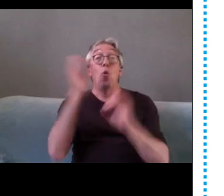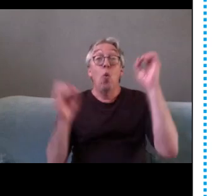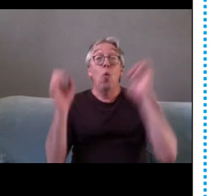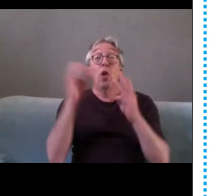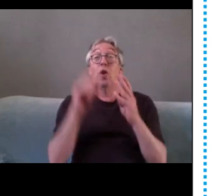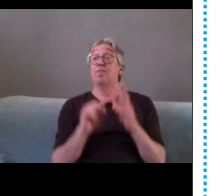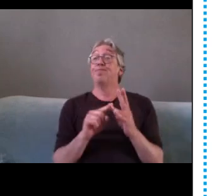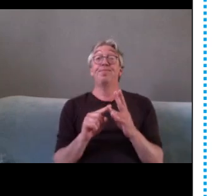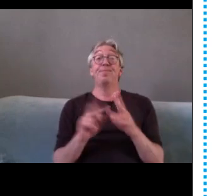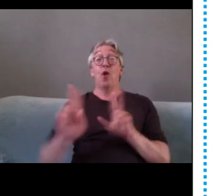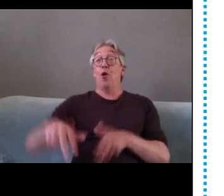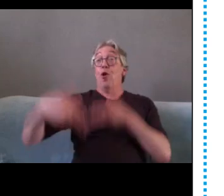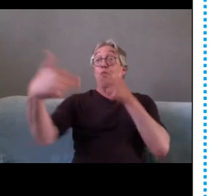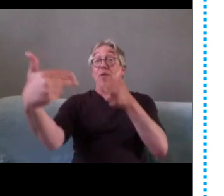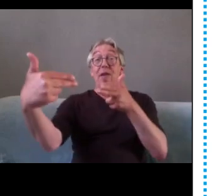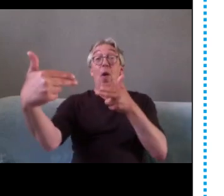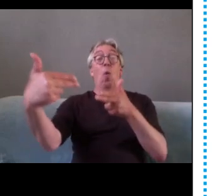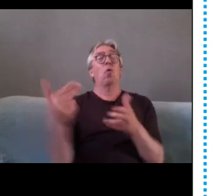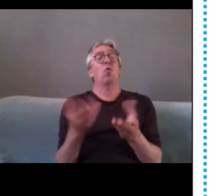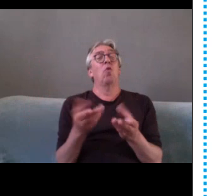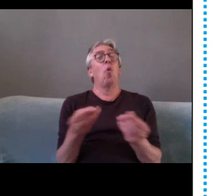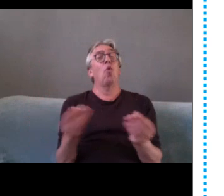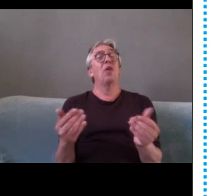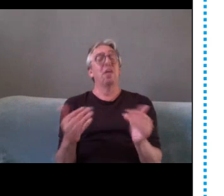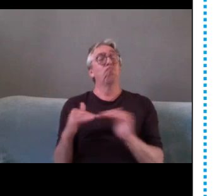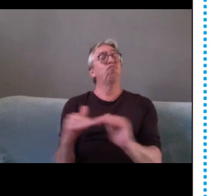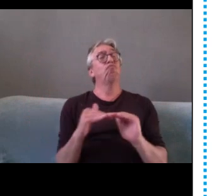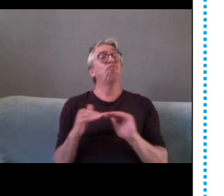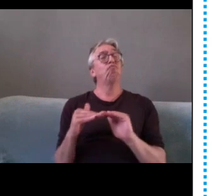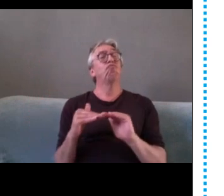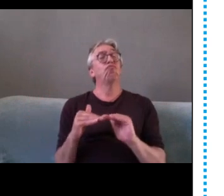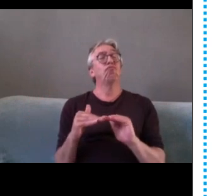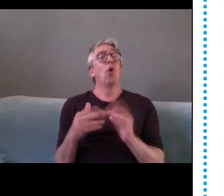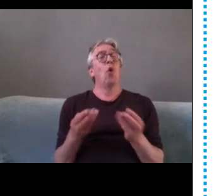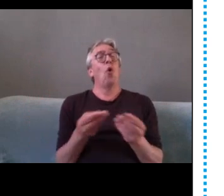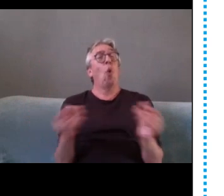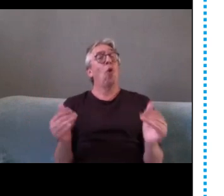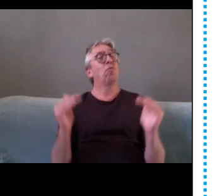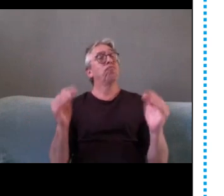with standard quality and so forth. This is one of the universal services.